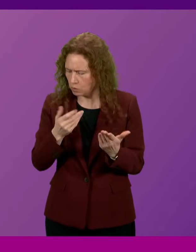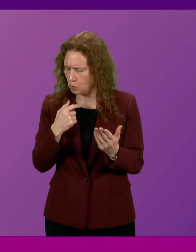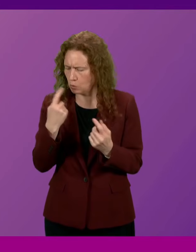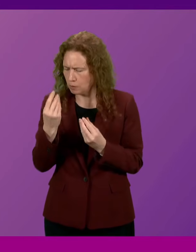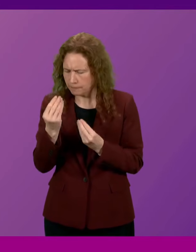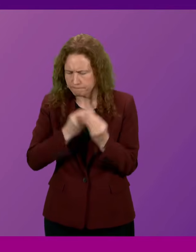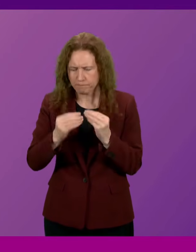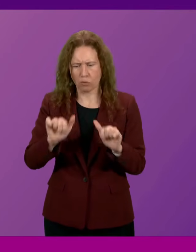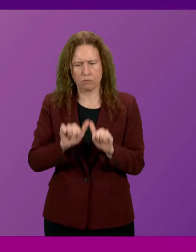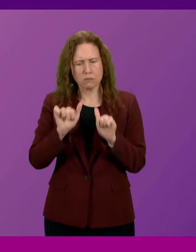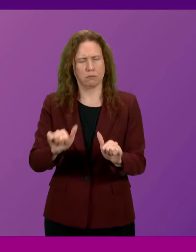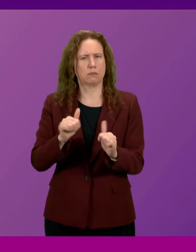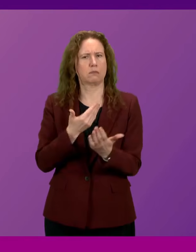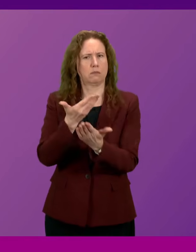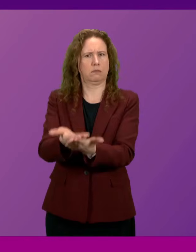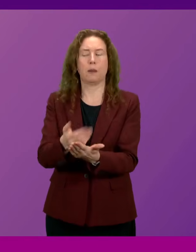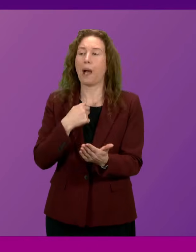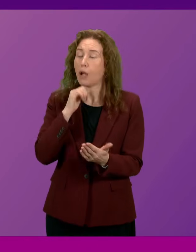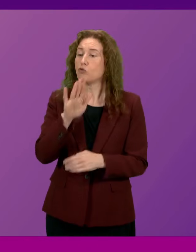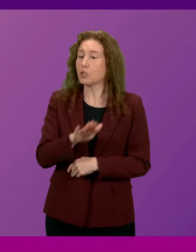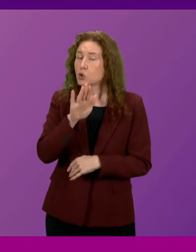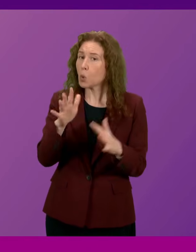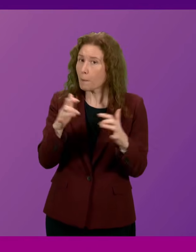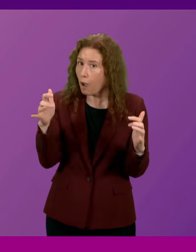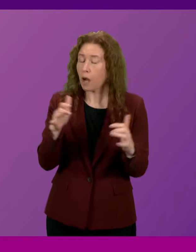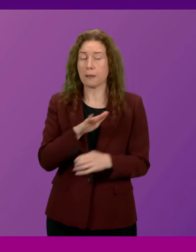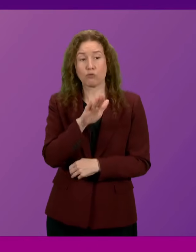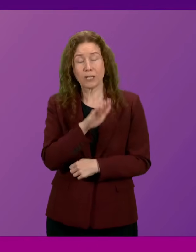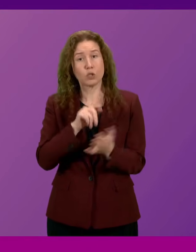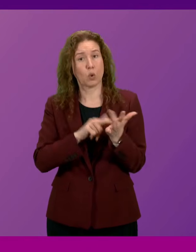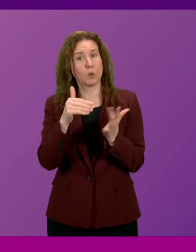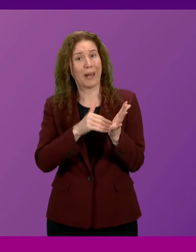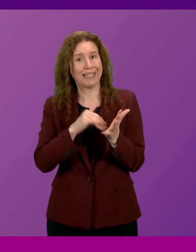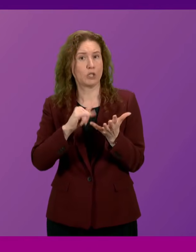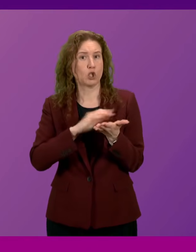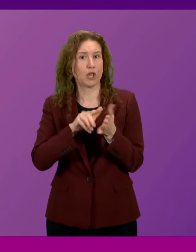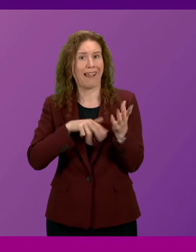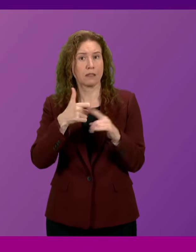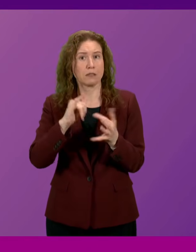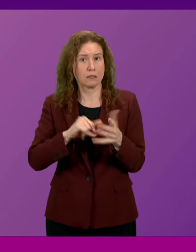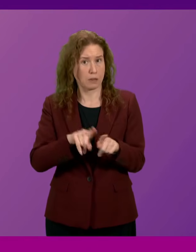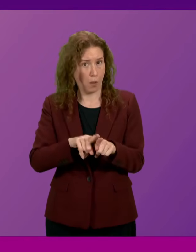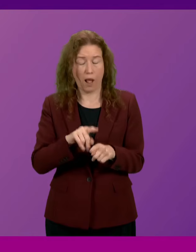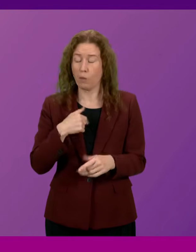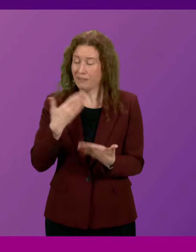I assure the Parliament and Liz Shanks that we have listened to